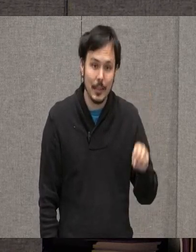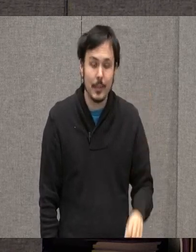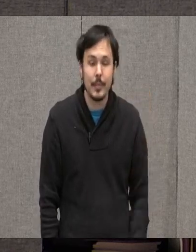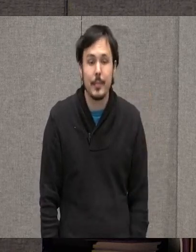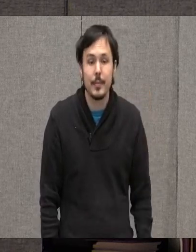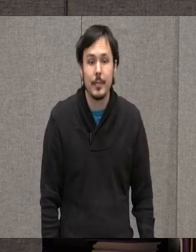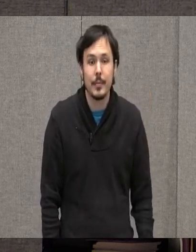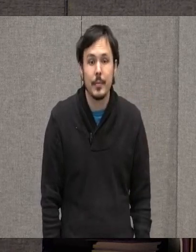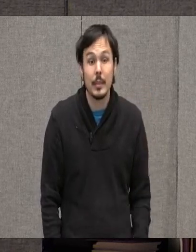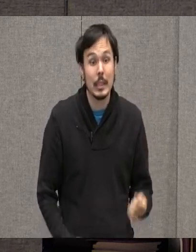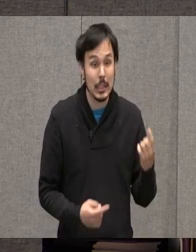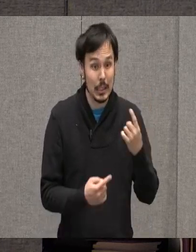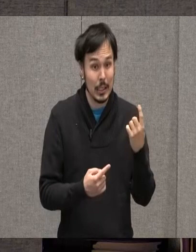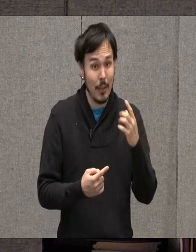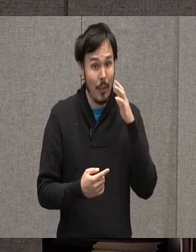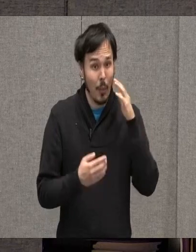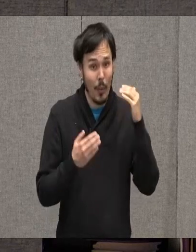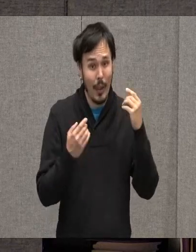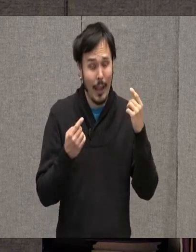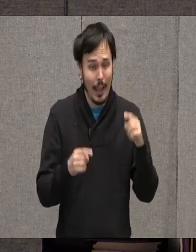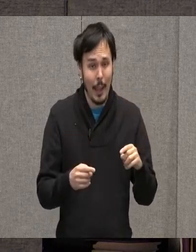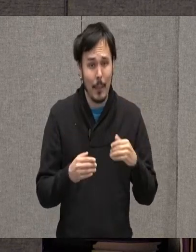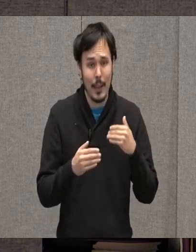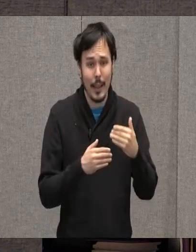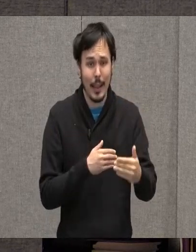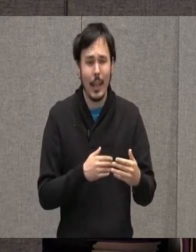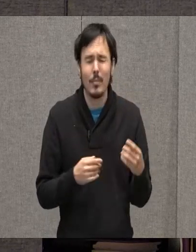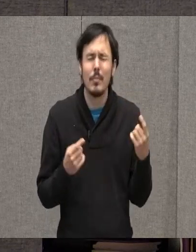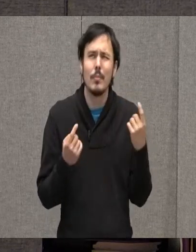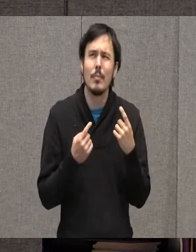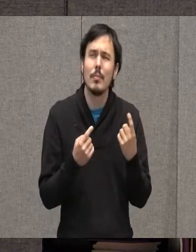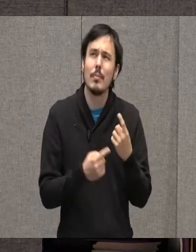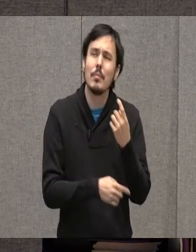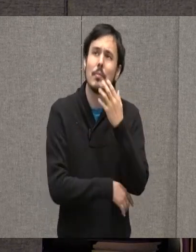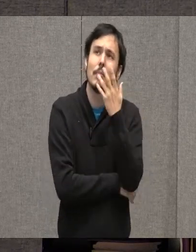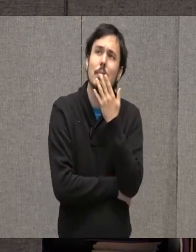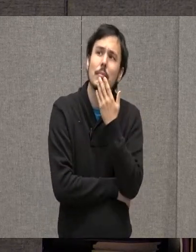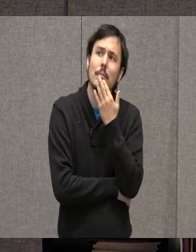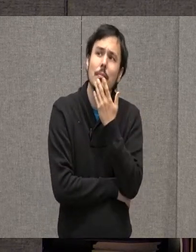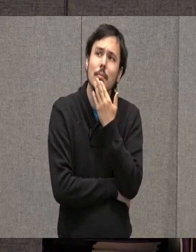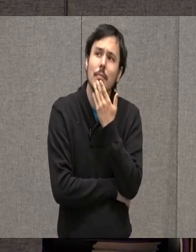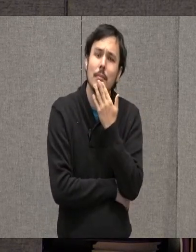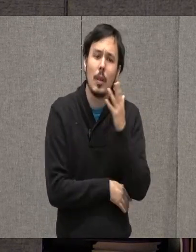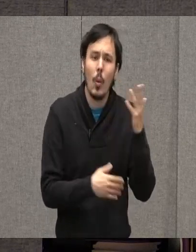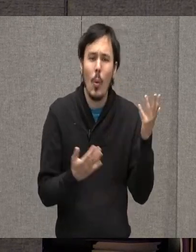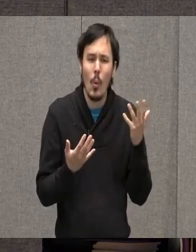Something's gonna happen on this next one can you think about, let's just take a minute and think about what would be next